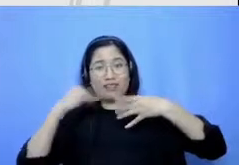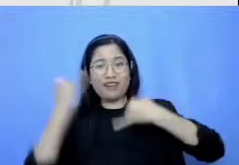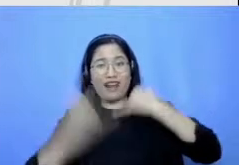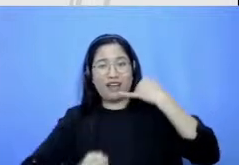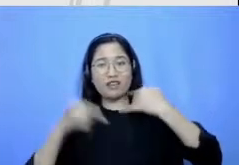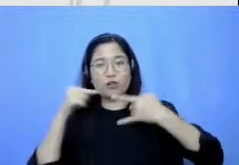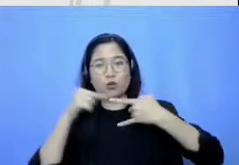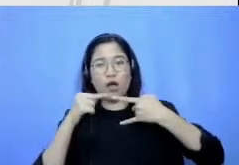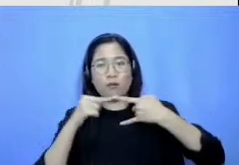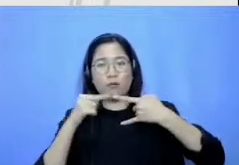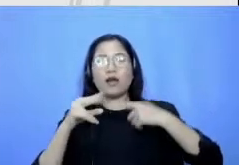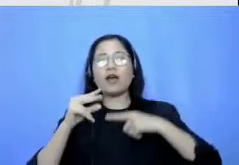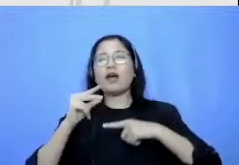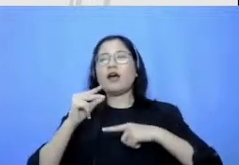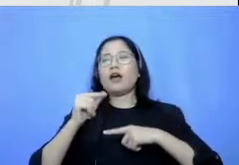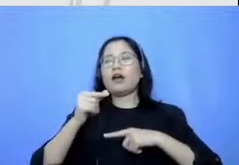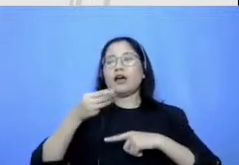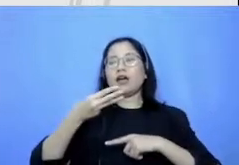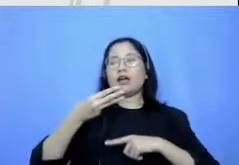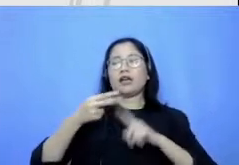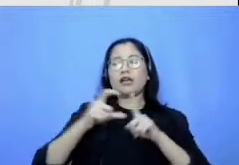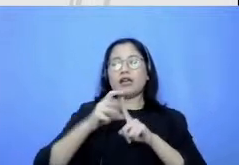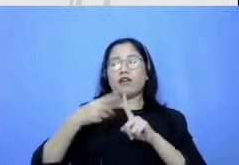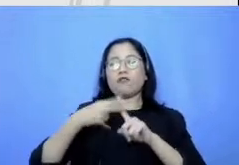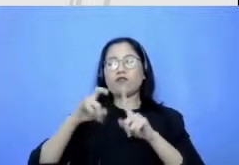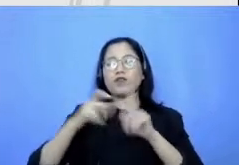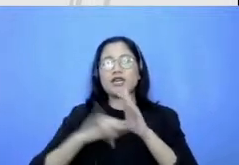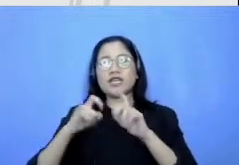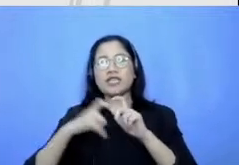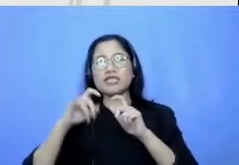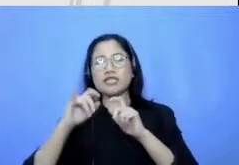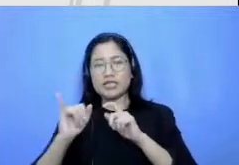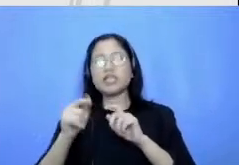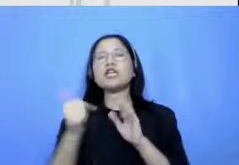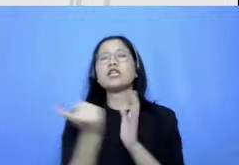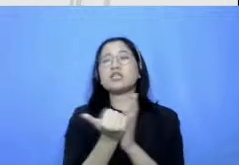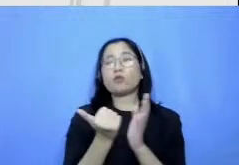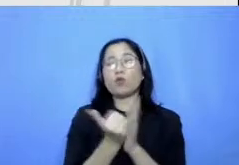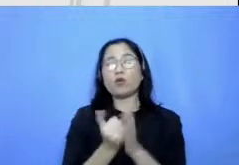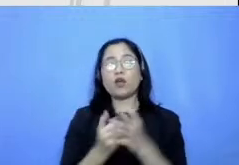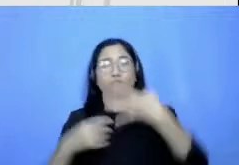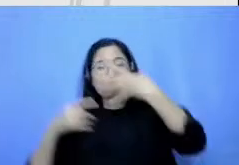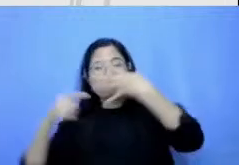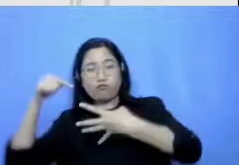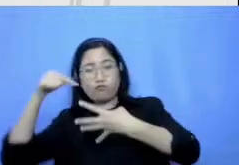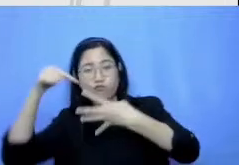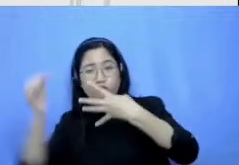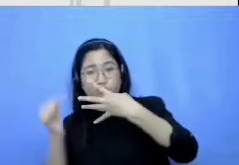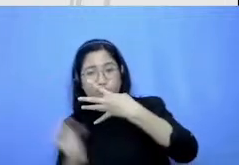redefined so framework Semar is actually the term says Semar it refers to the abbreviation